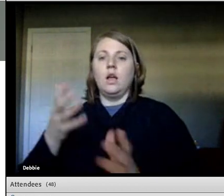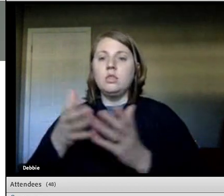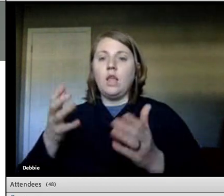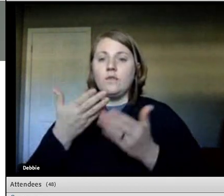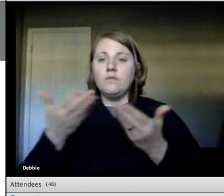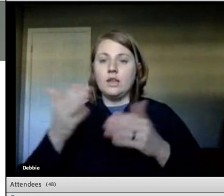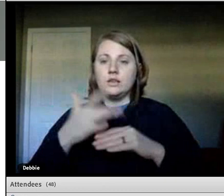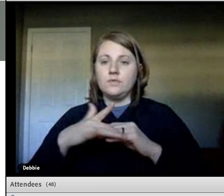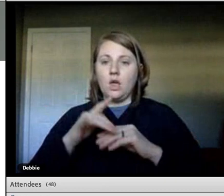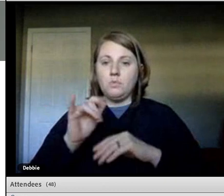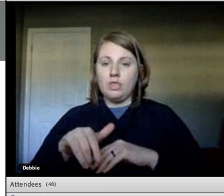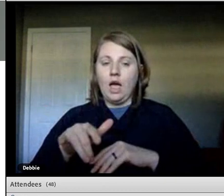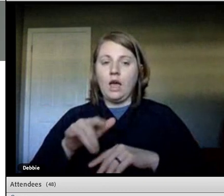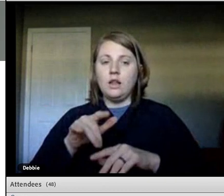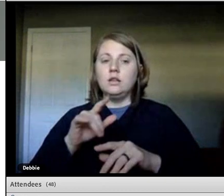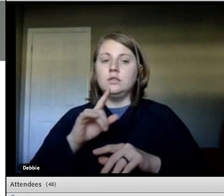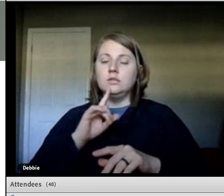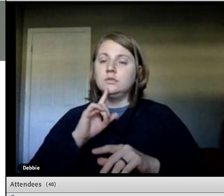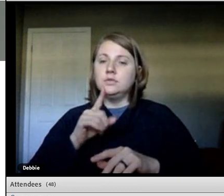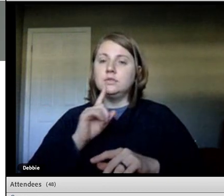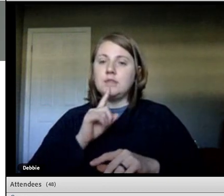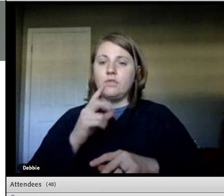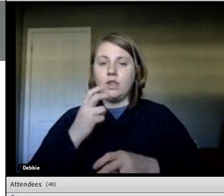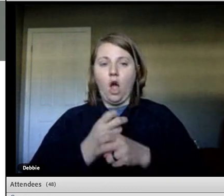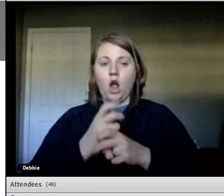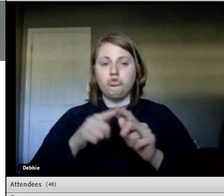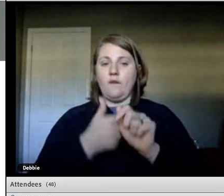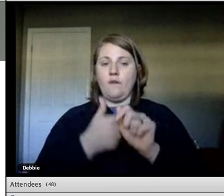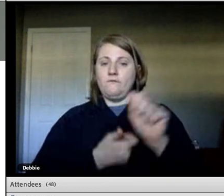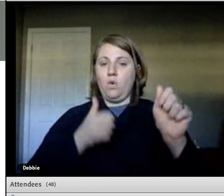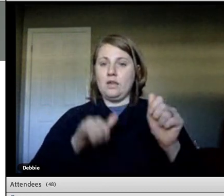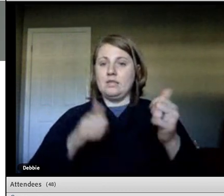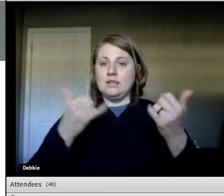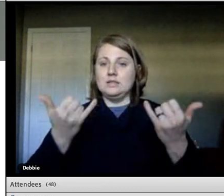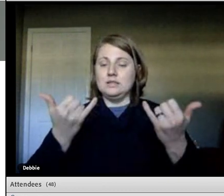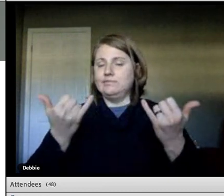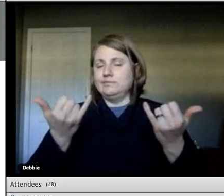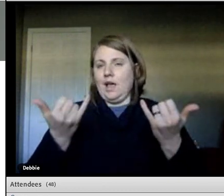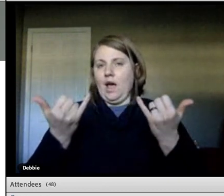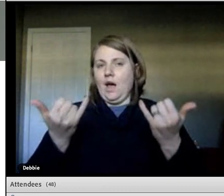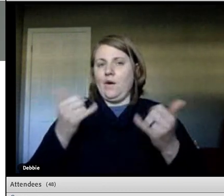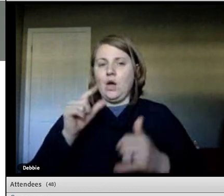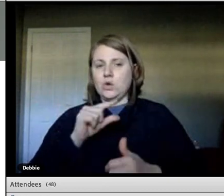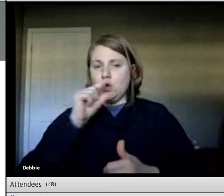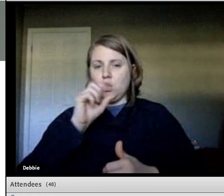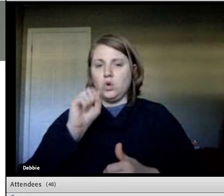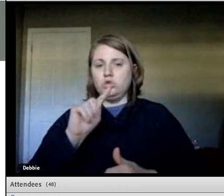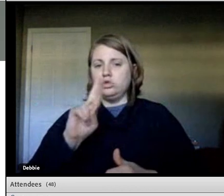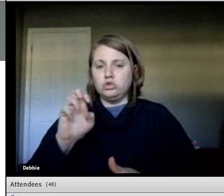It's hard to avoid this day and age, you know, Google Street View and Google Maps and all of that kind of stuff.